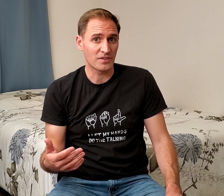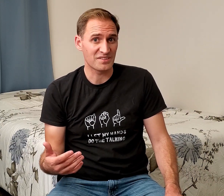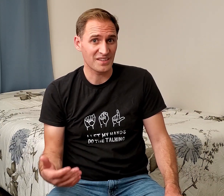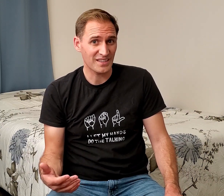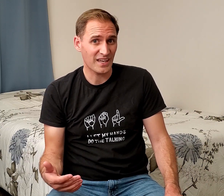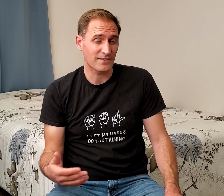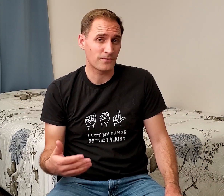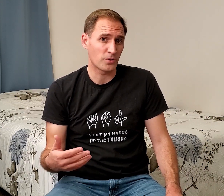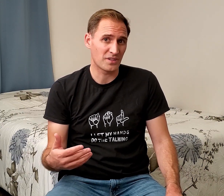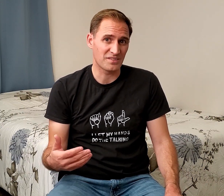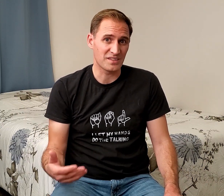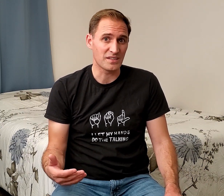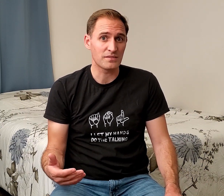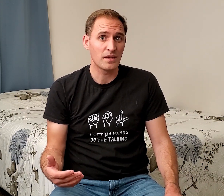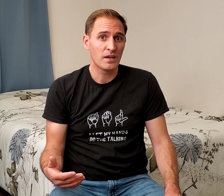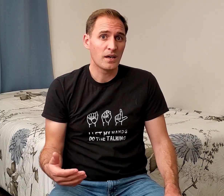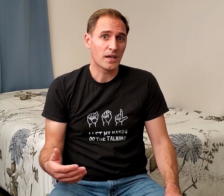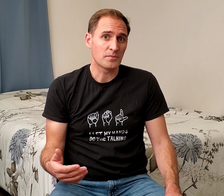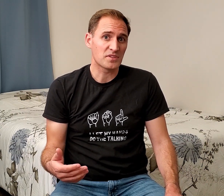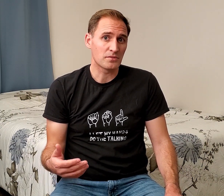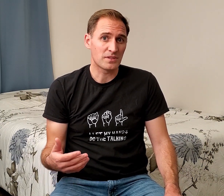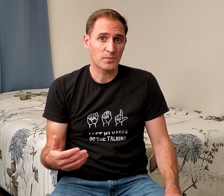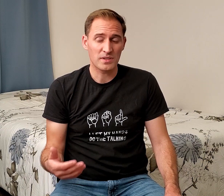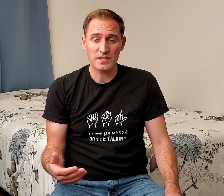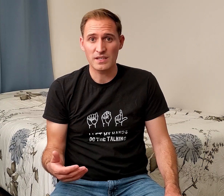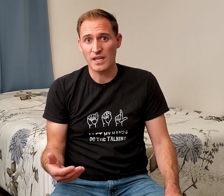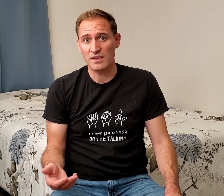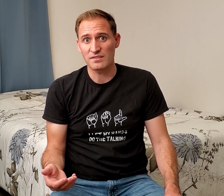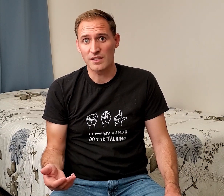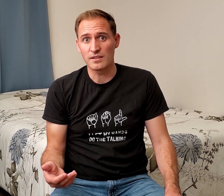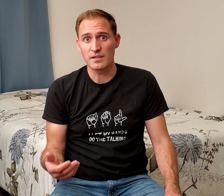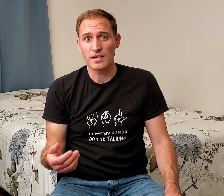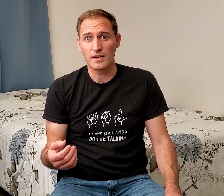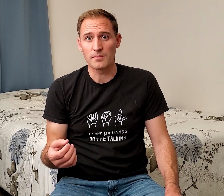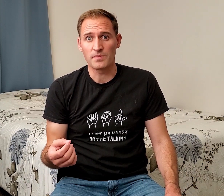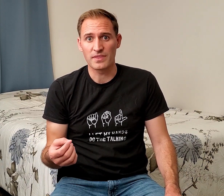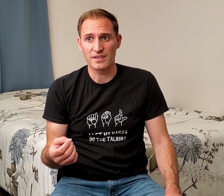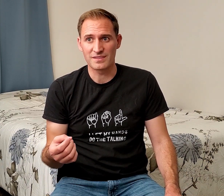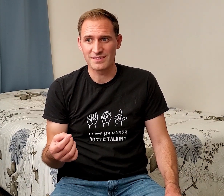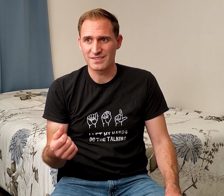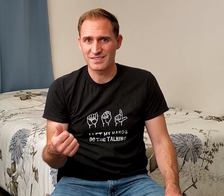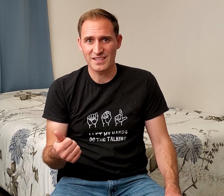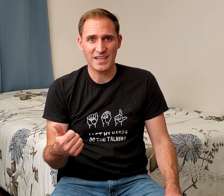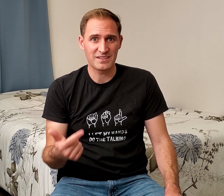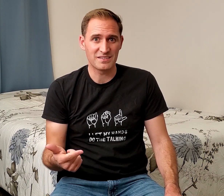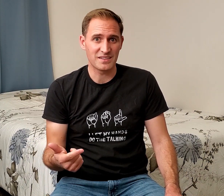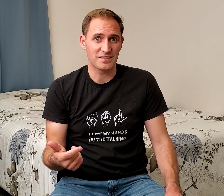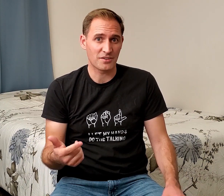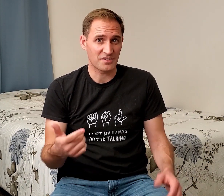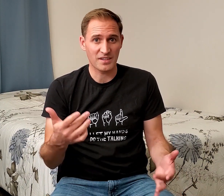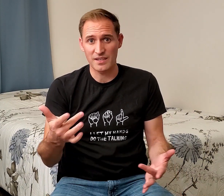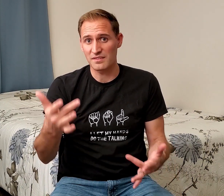sick and for disease, so typically ASL, sick and disease are signed the